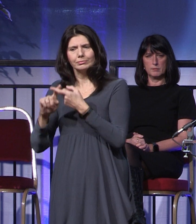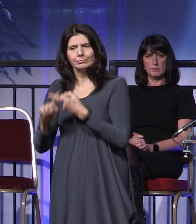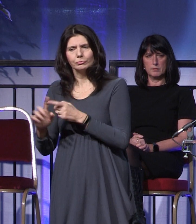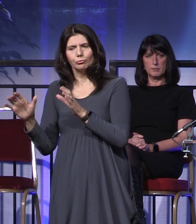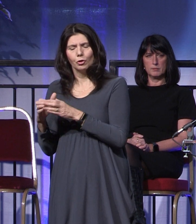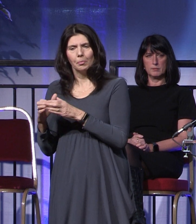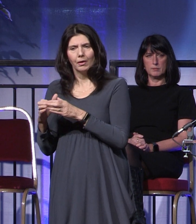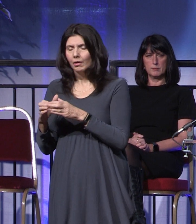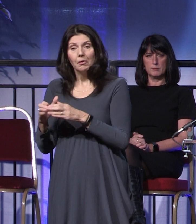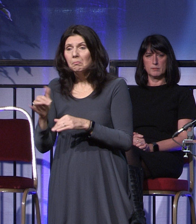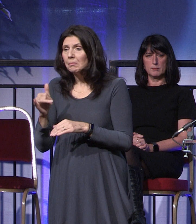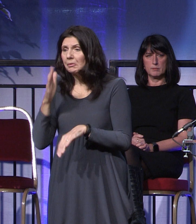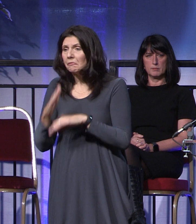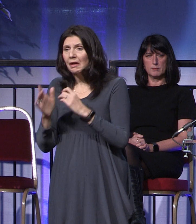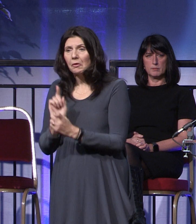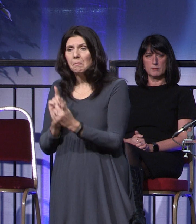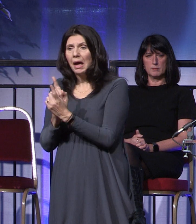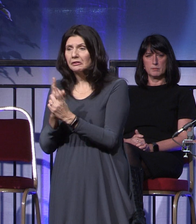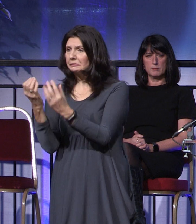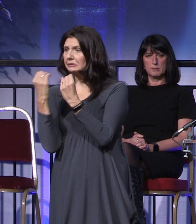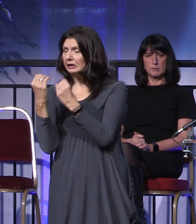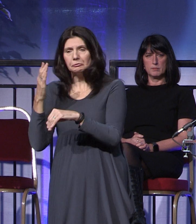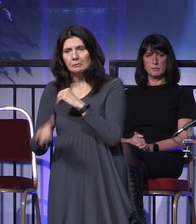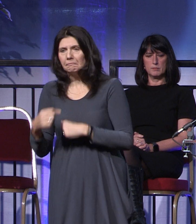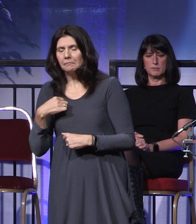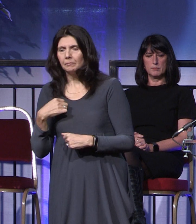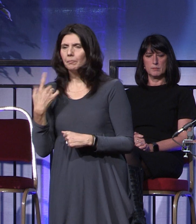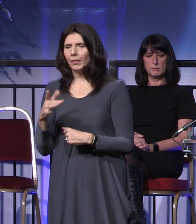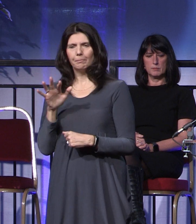they often do not teach directly have provided the service and infrastructure